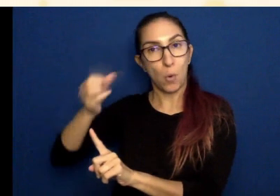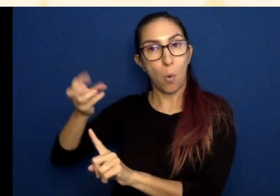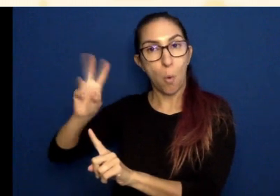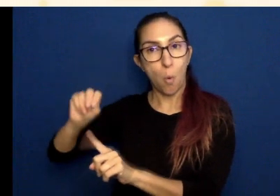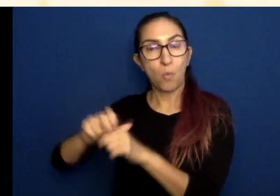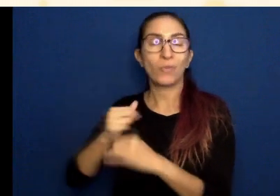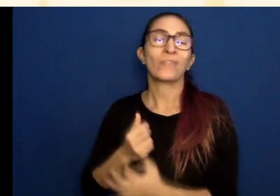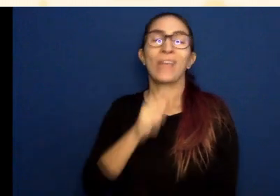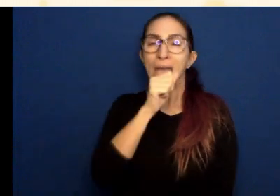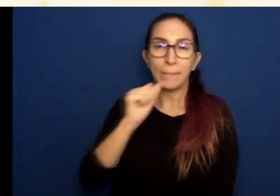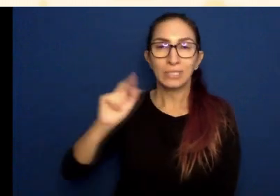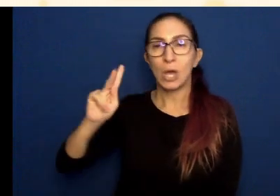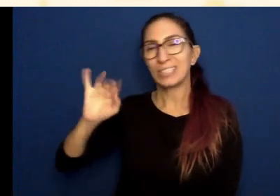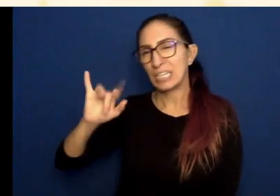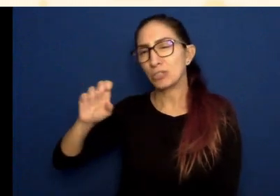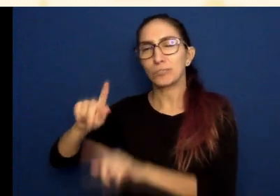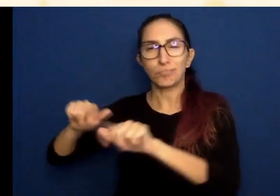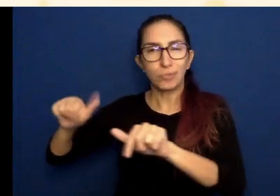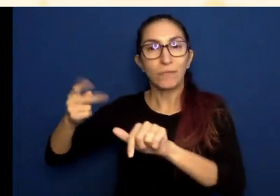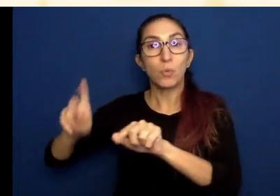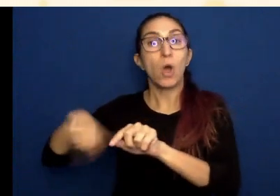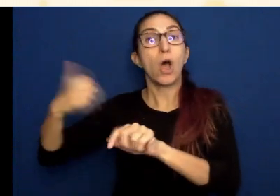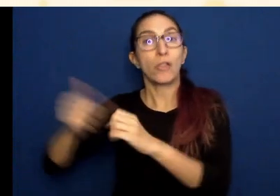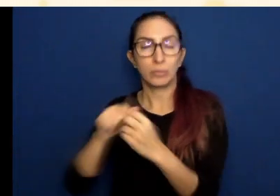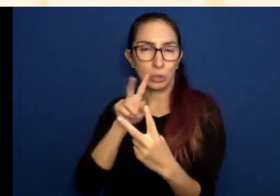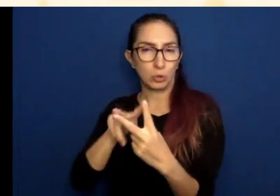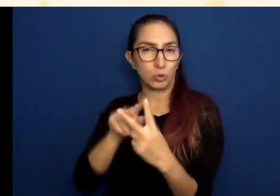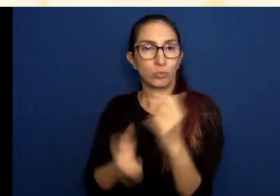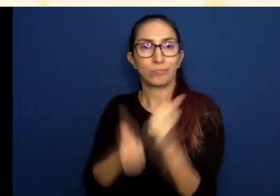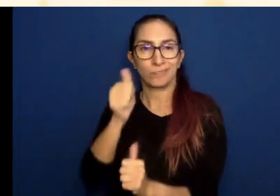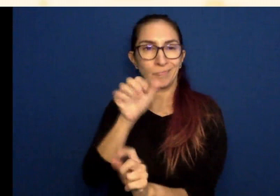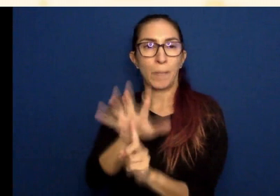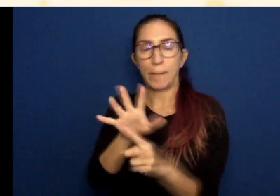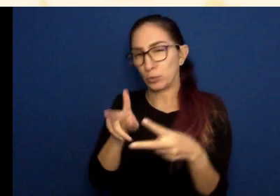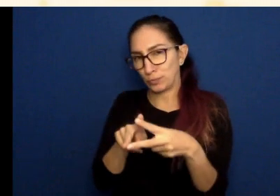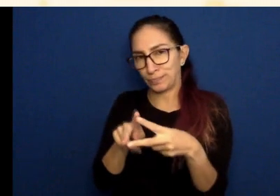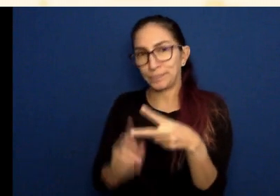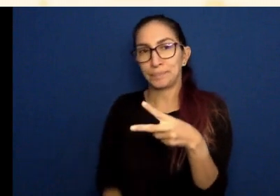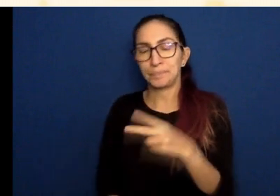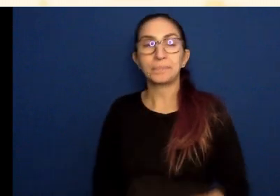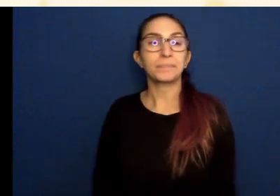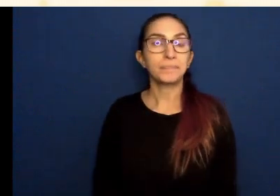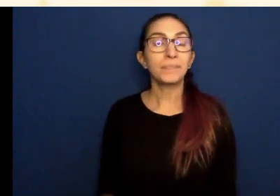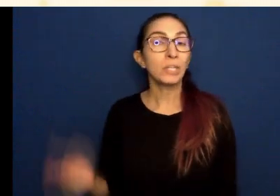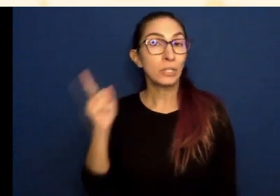TalkBack with Android, and Voiceover on iOS. Samsung, of course, has created its own, and you've got a different one